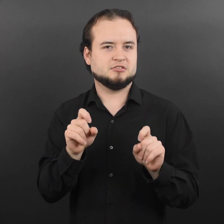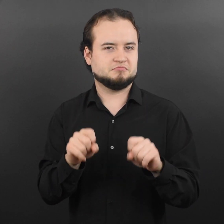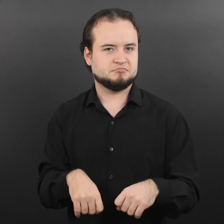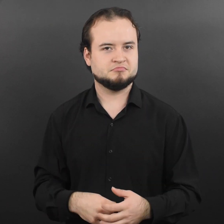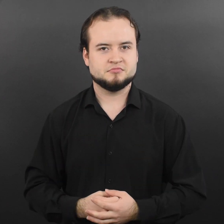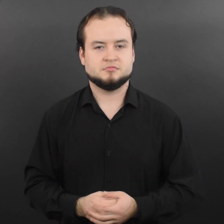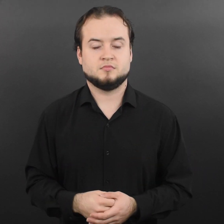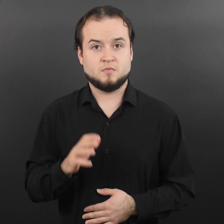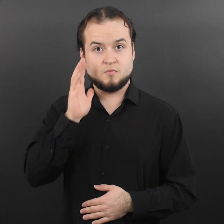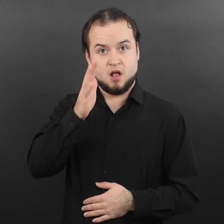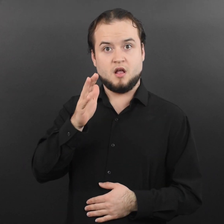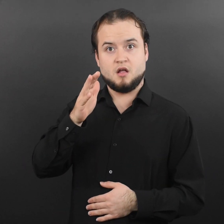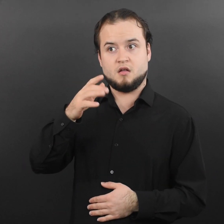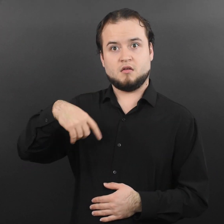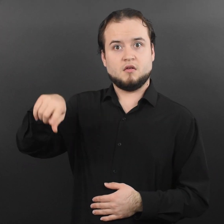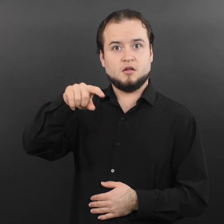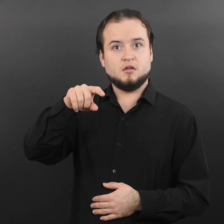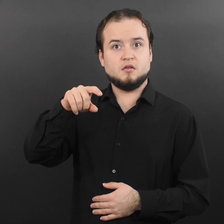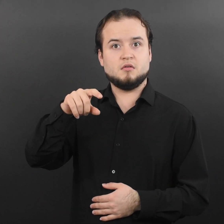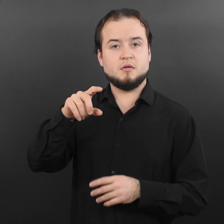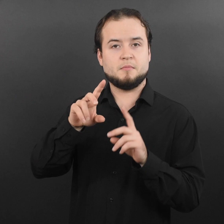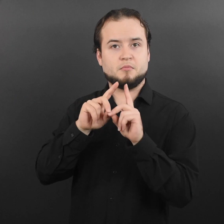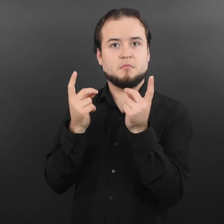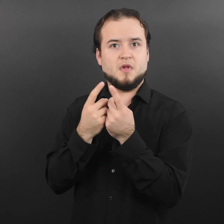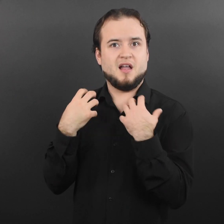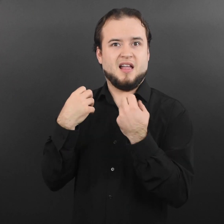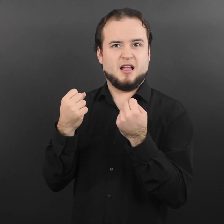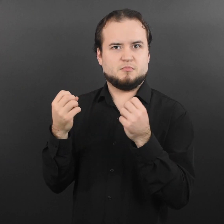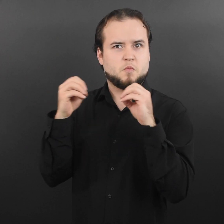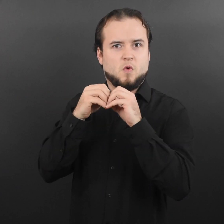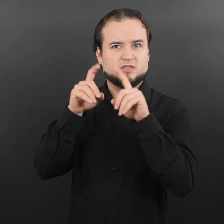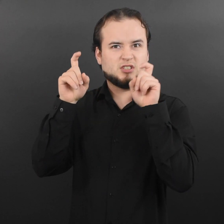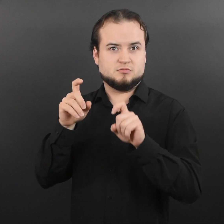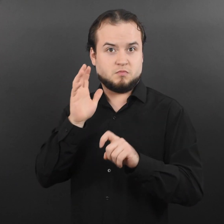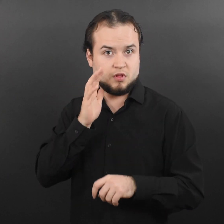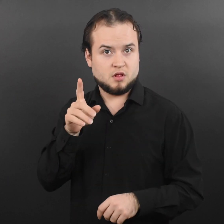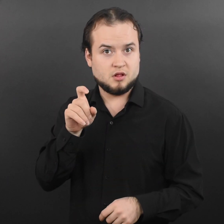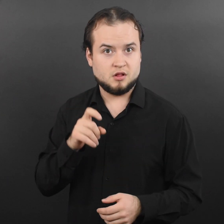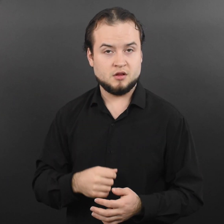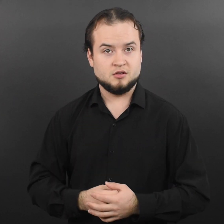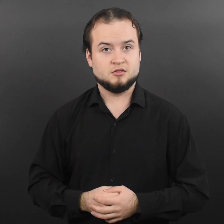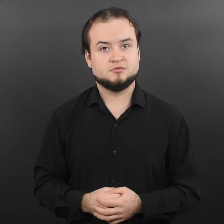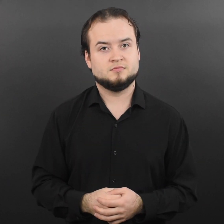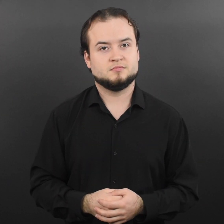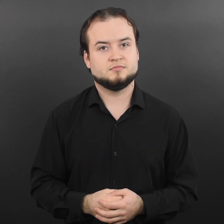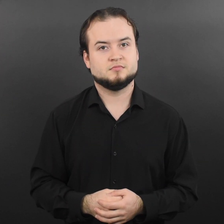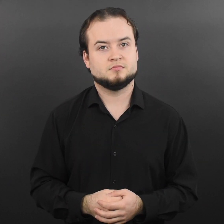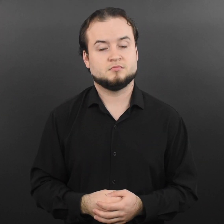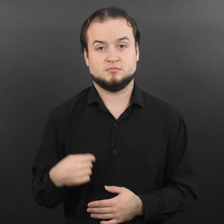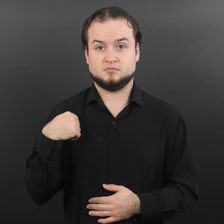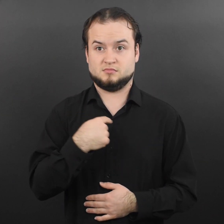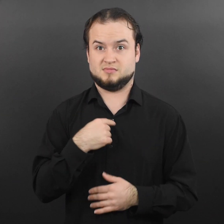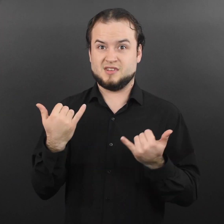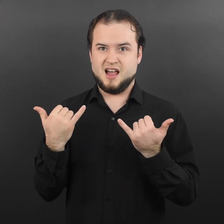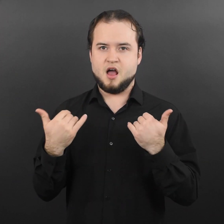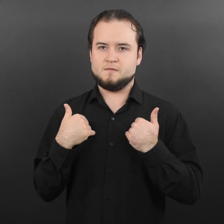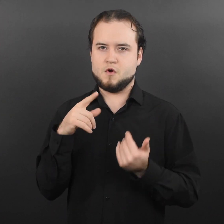Will you get more tests? We currently have 150,000 at-home rapid